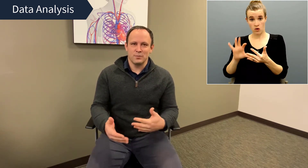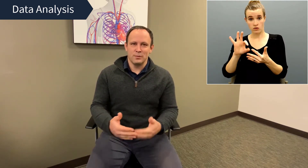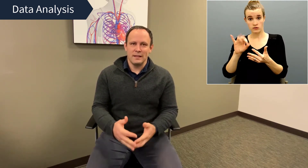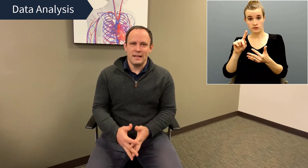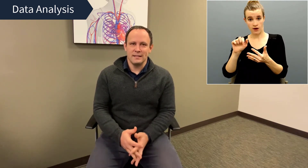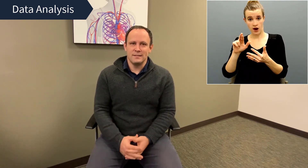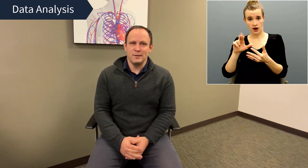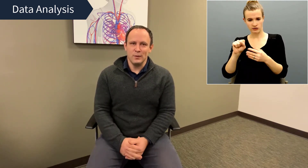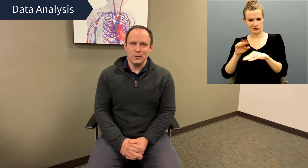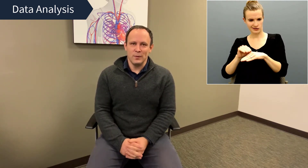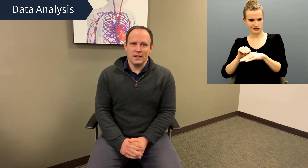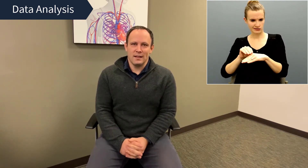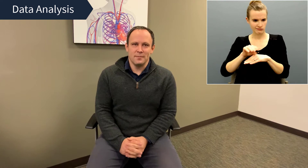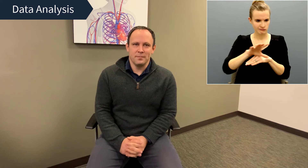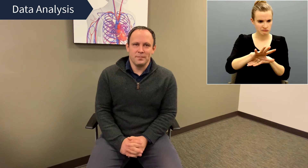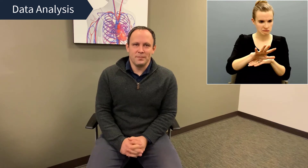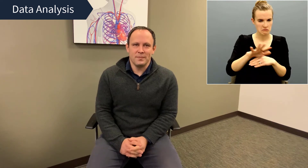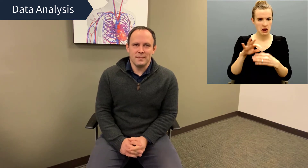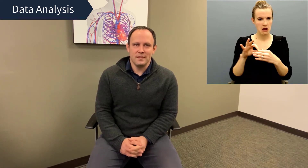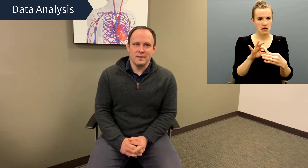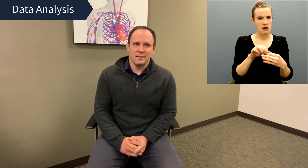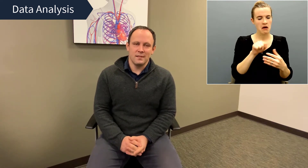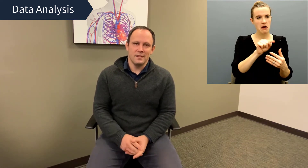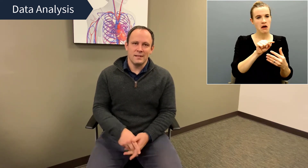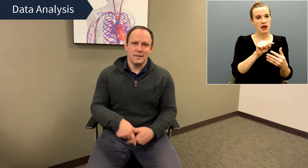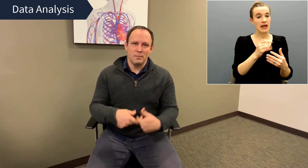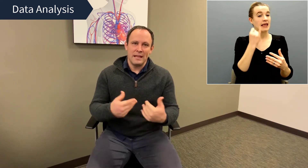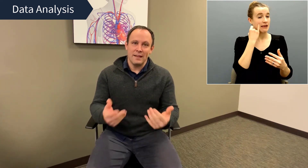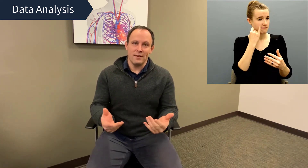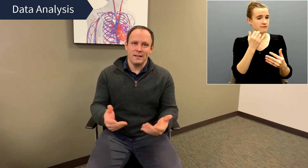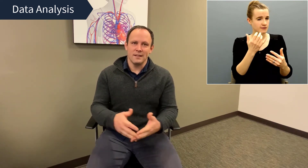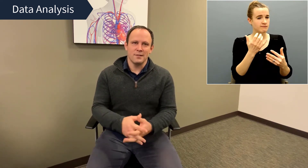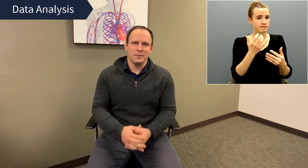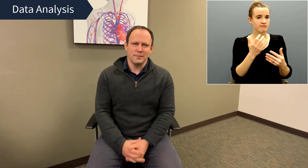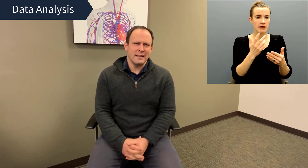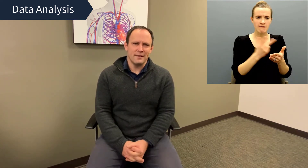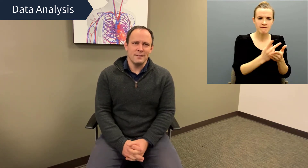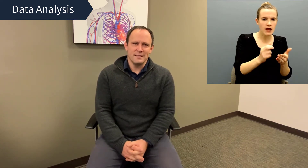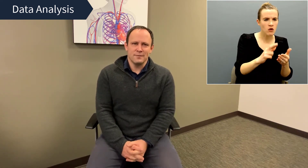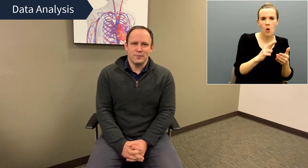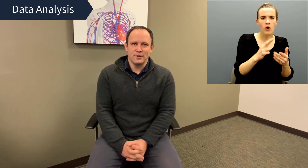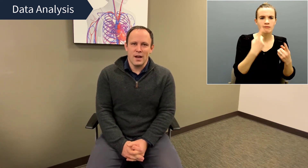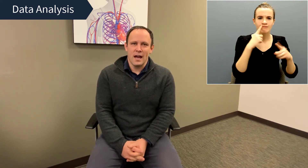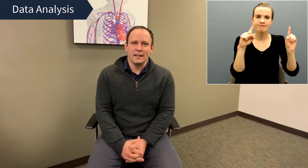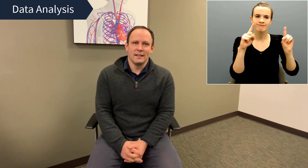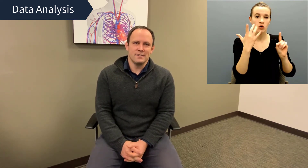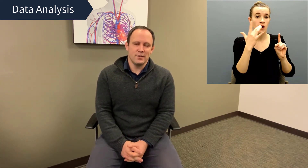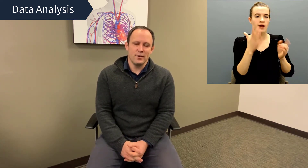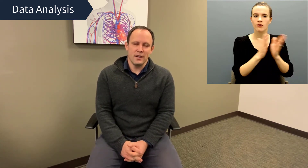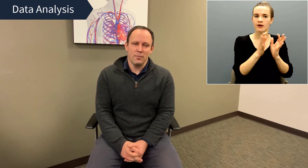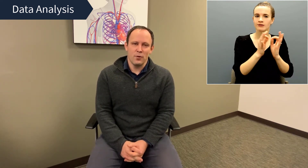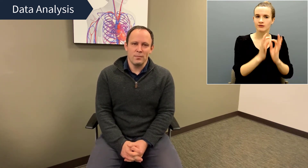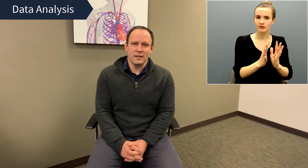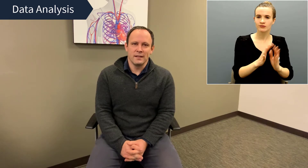were related to being given an interpreter related reason for not securing an appointment.